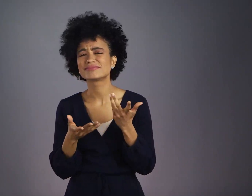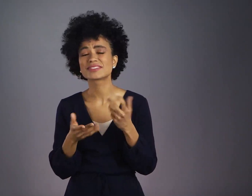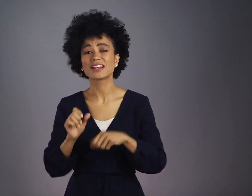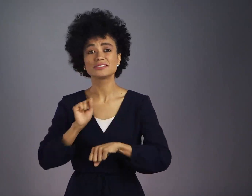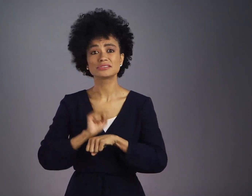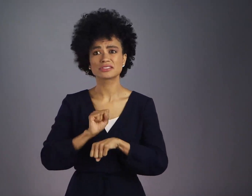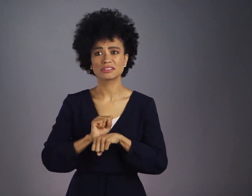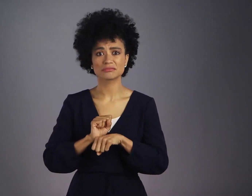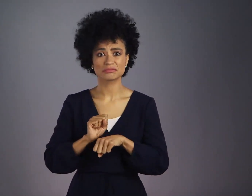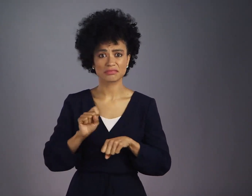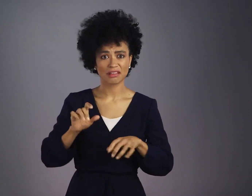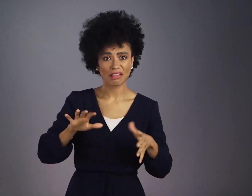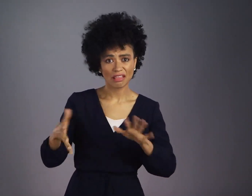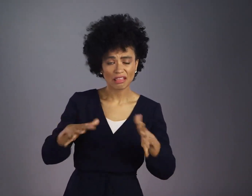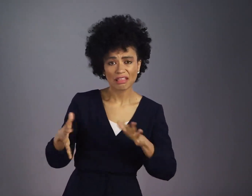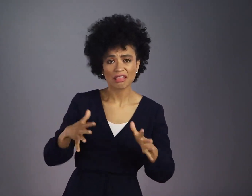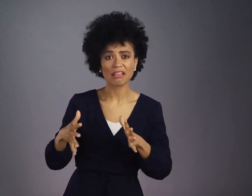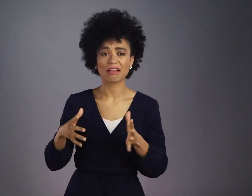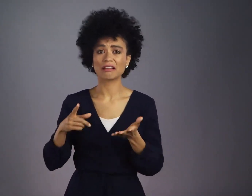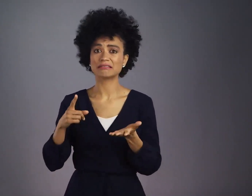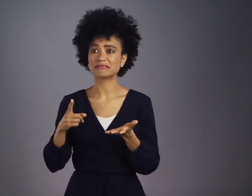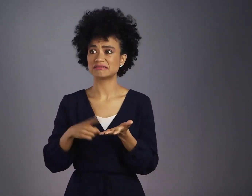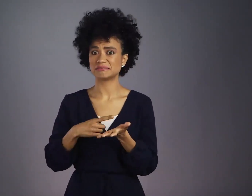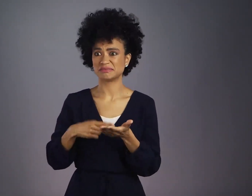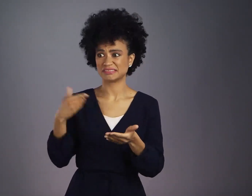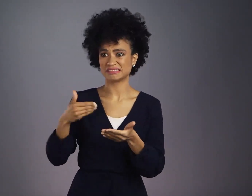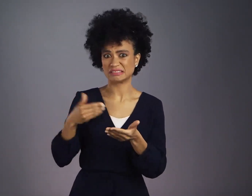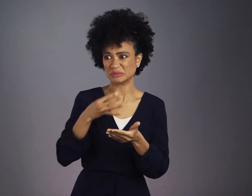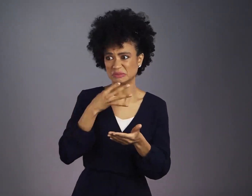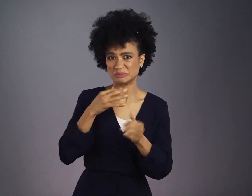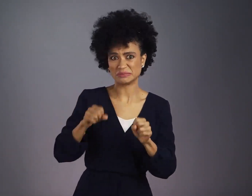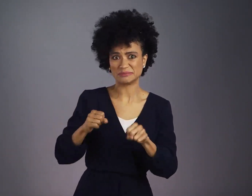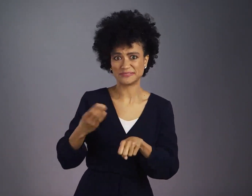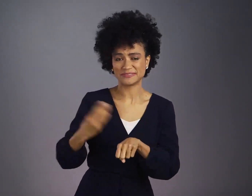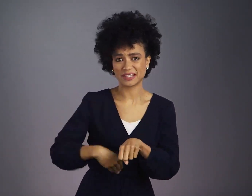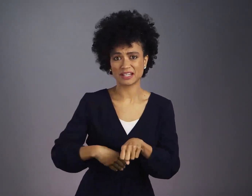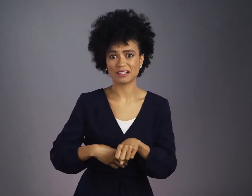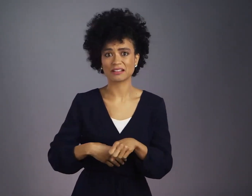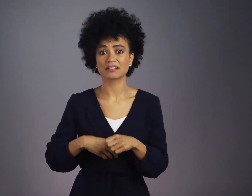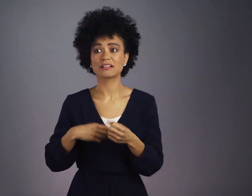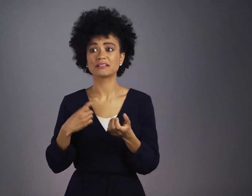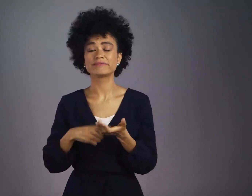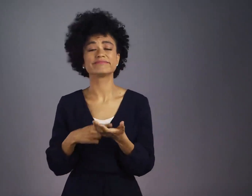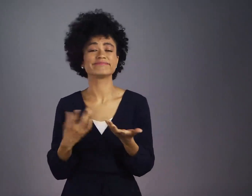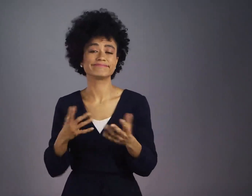There was never financial security. Positions were always in jeopardy or gone.